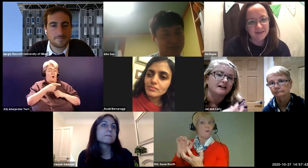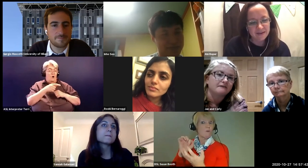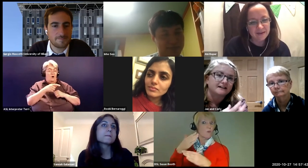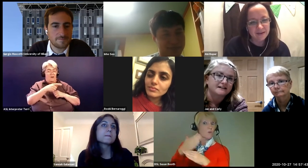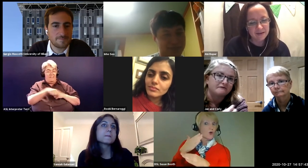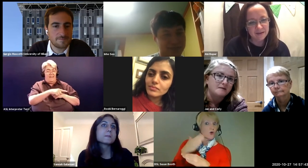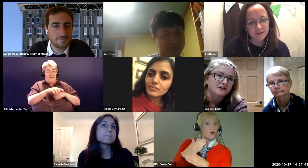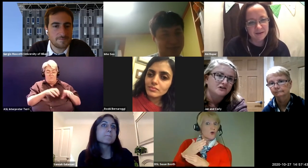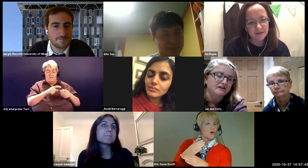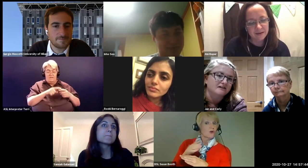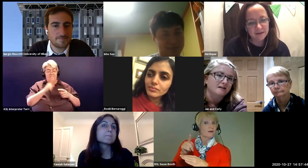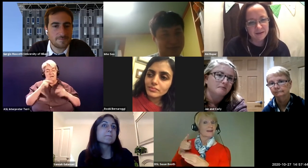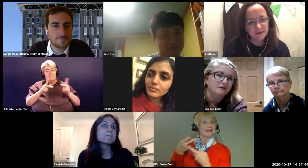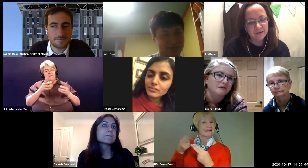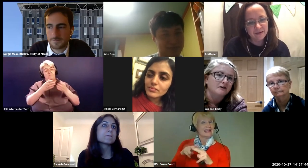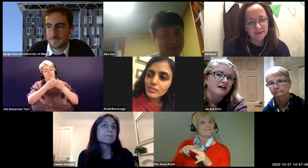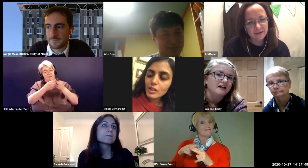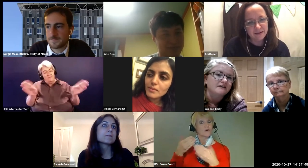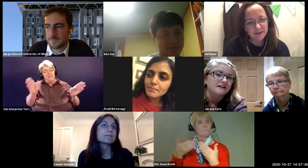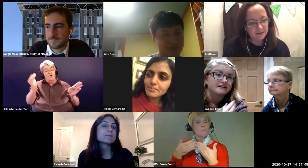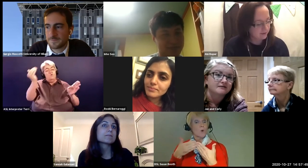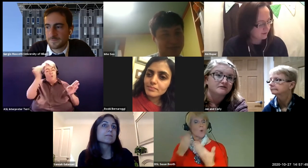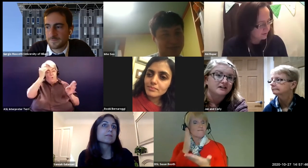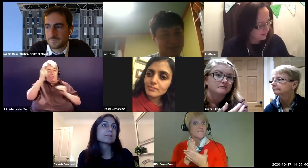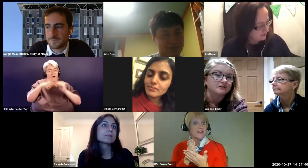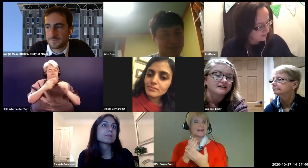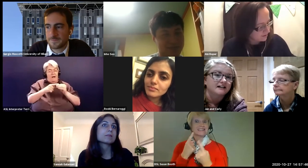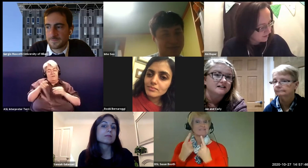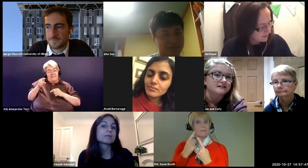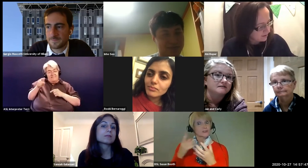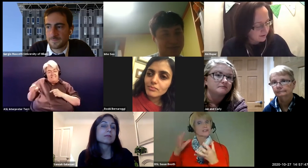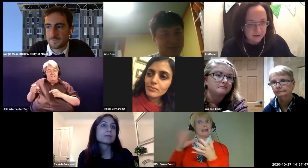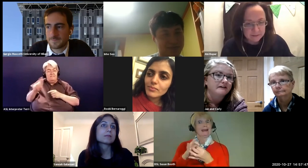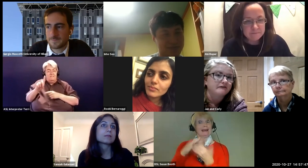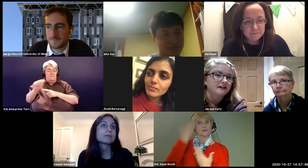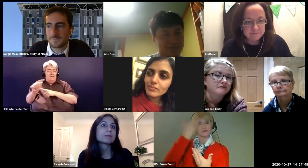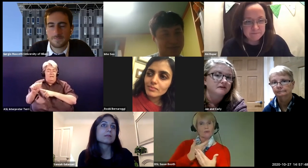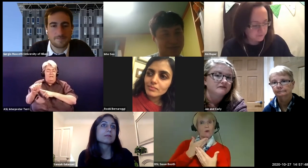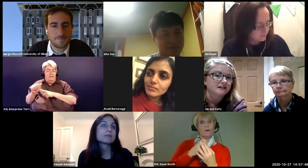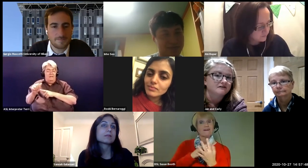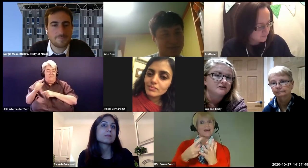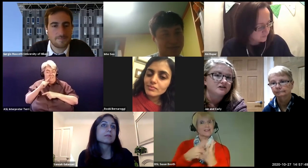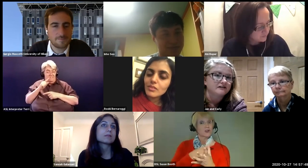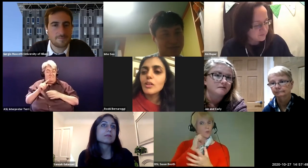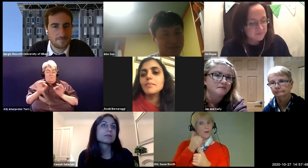facts and information about the disorder with that benefit with technology development